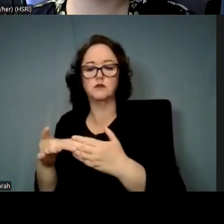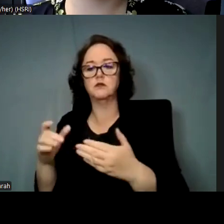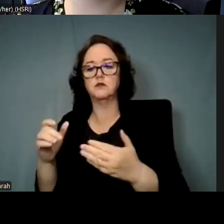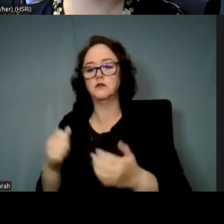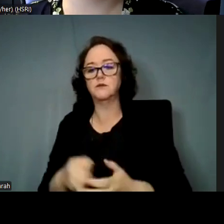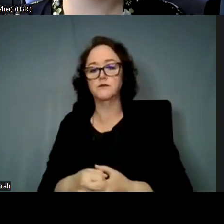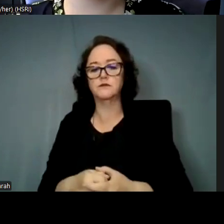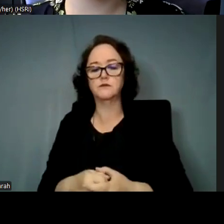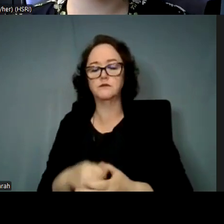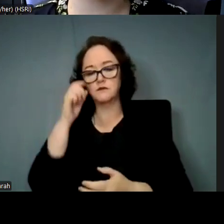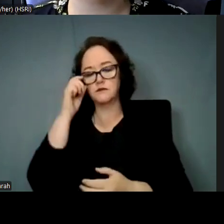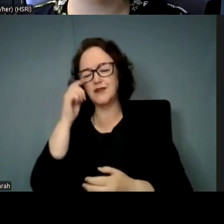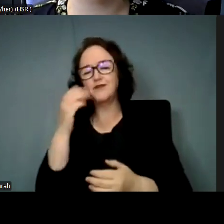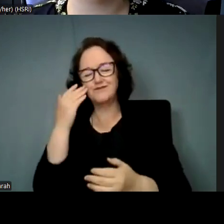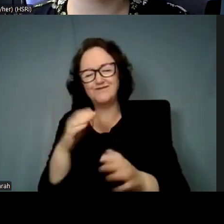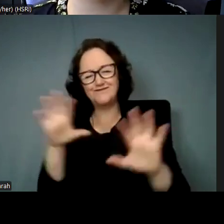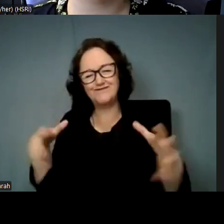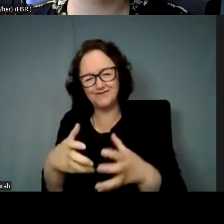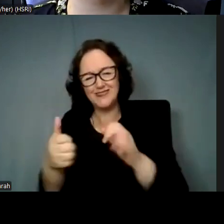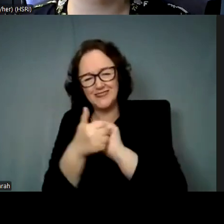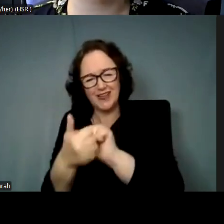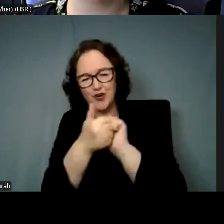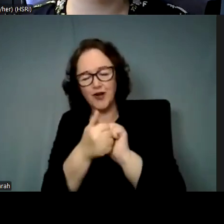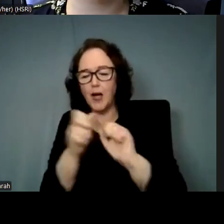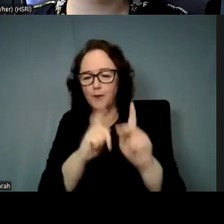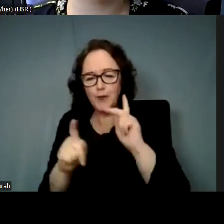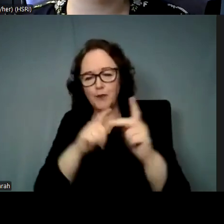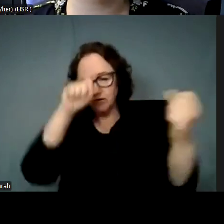about the things that you do and do not like in your waiver. That